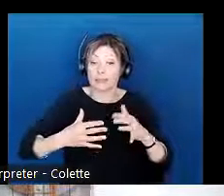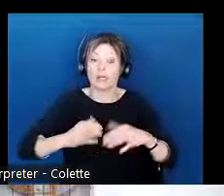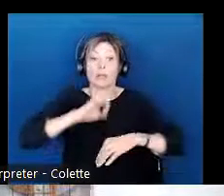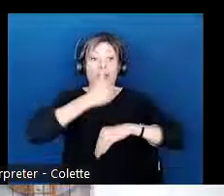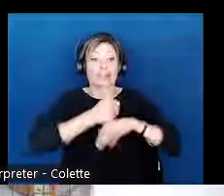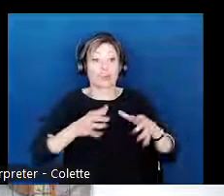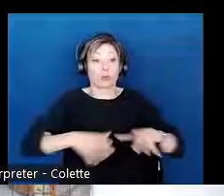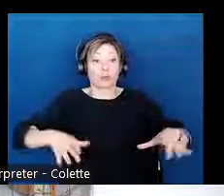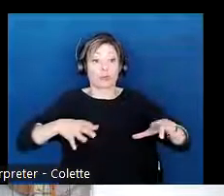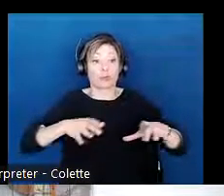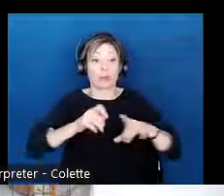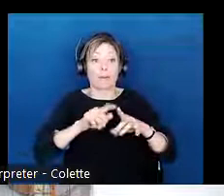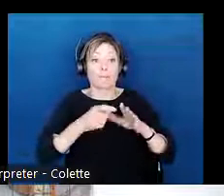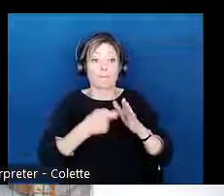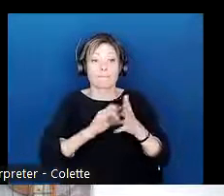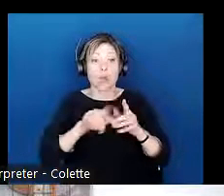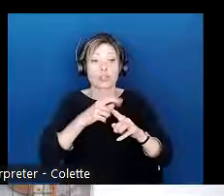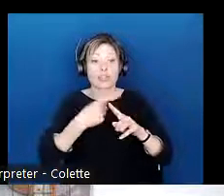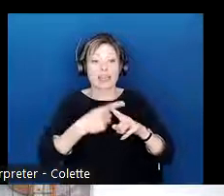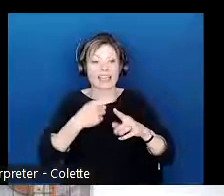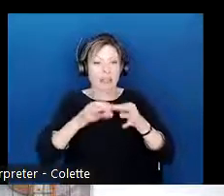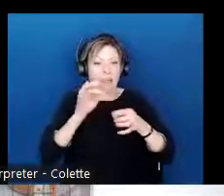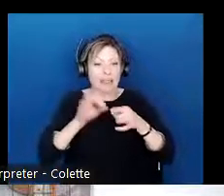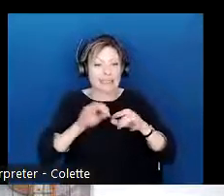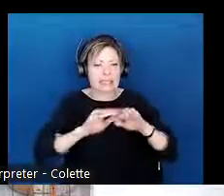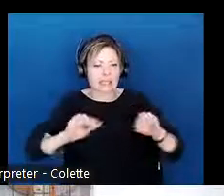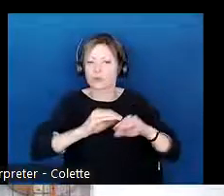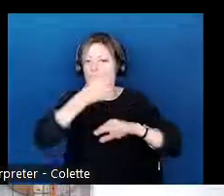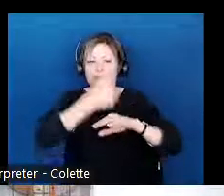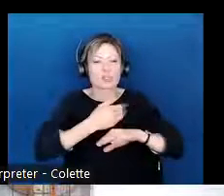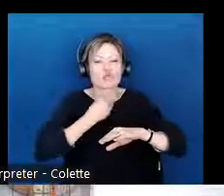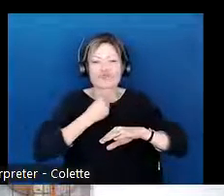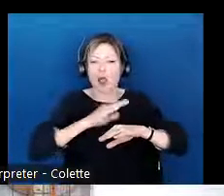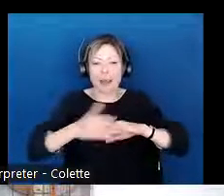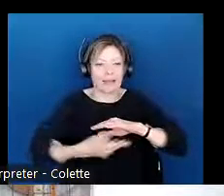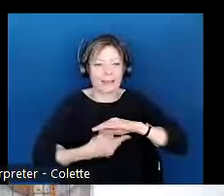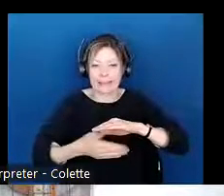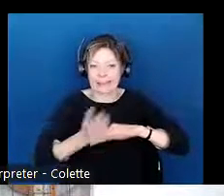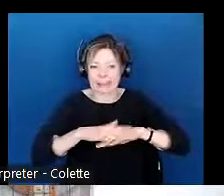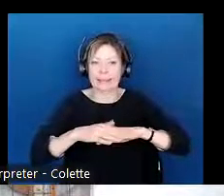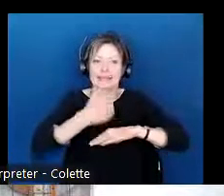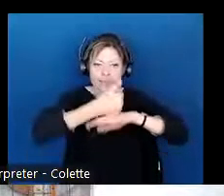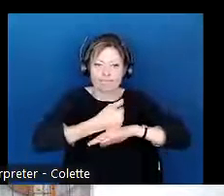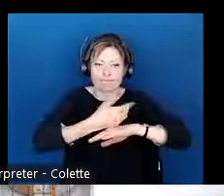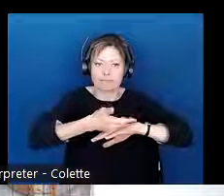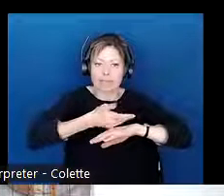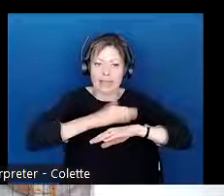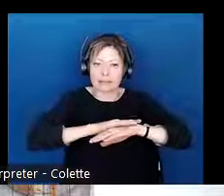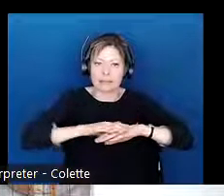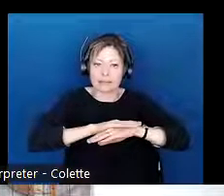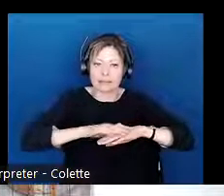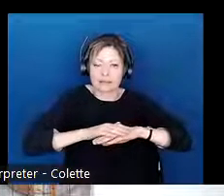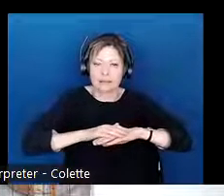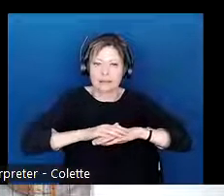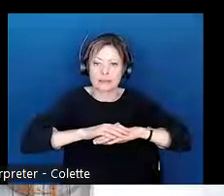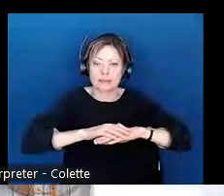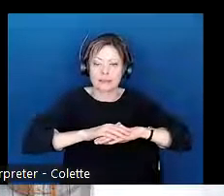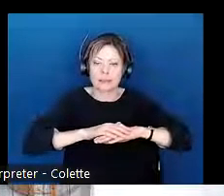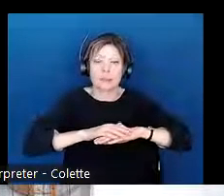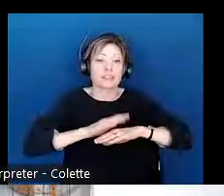so it's not sitting on you know dry foliage so um yes so that's yeah that is fine and we get